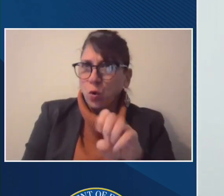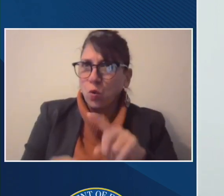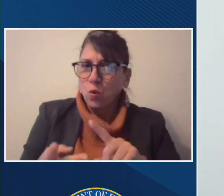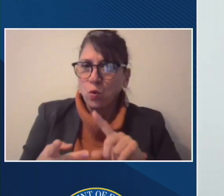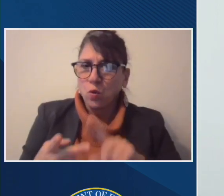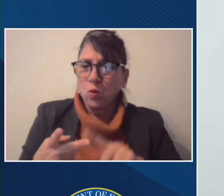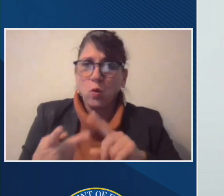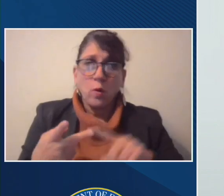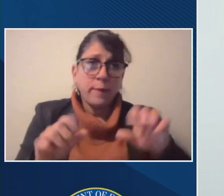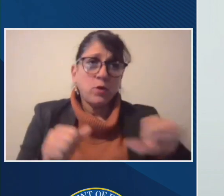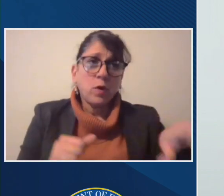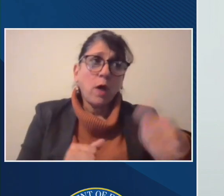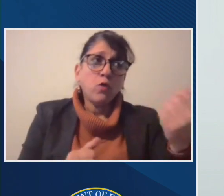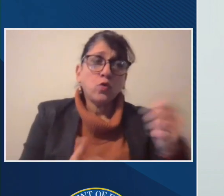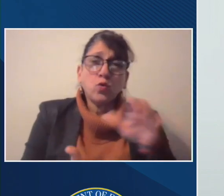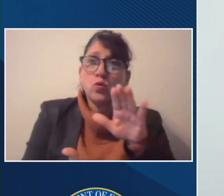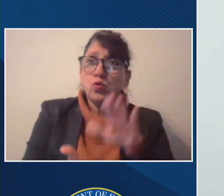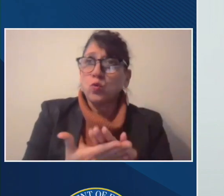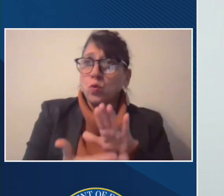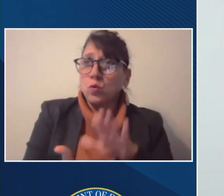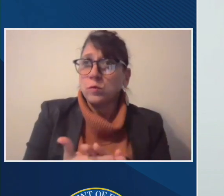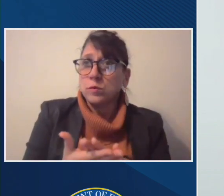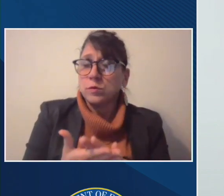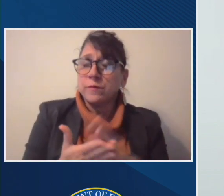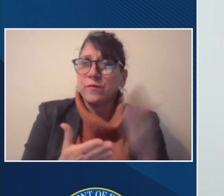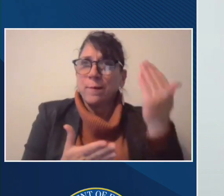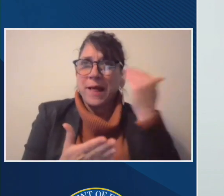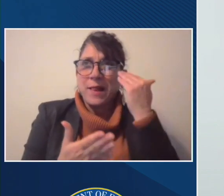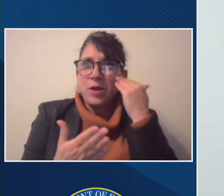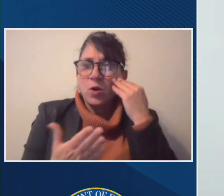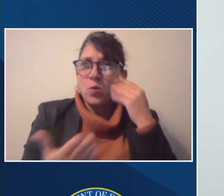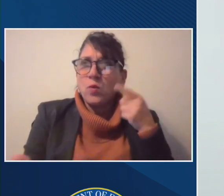schools who are other folks who are familiar with this on a school basis.